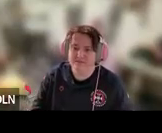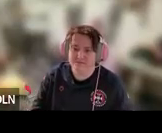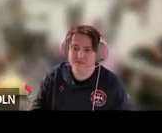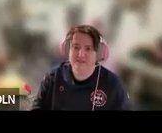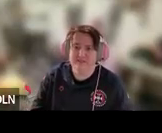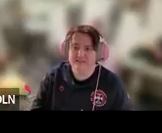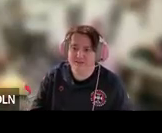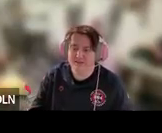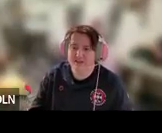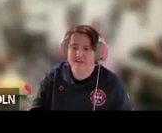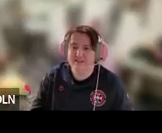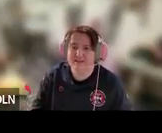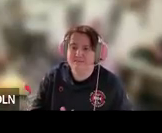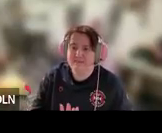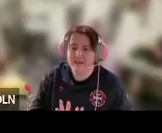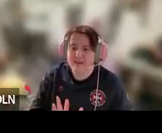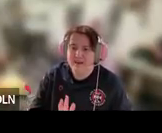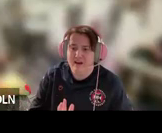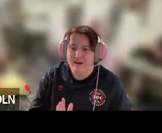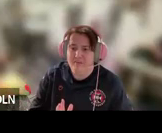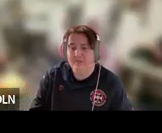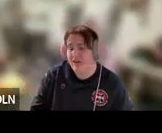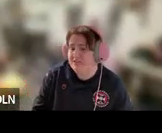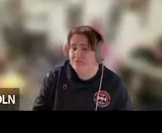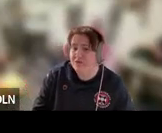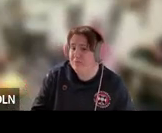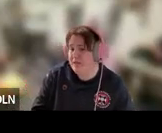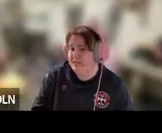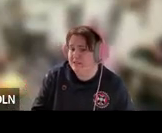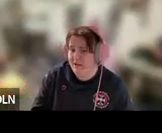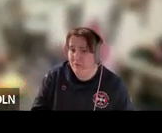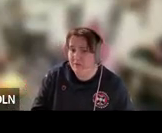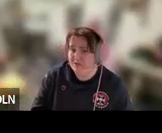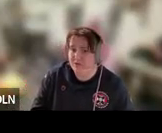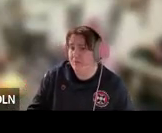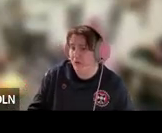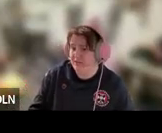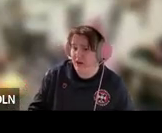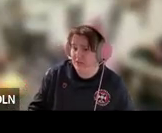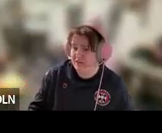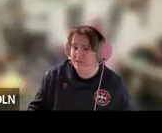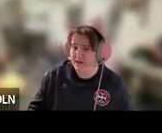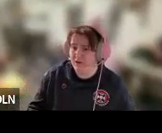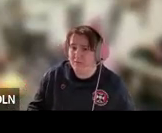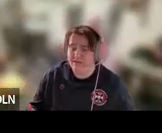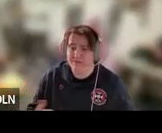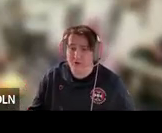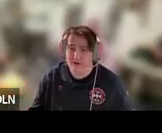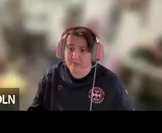That's ridiculous that I would think I didn't. They also were amazing in helping me source important documents to help me support